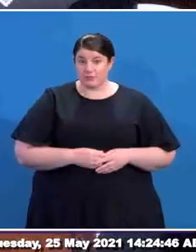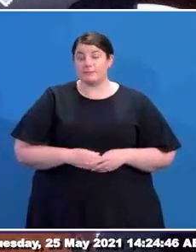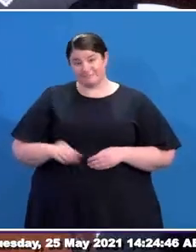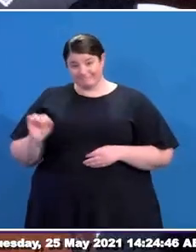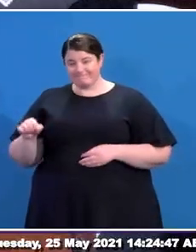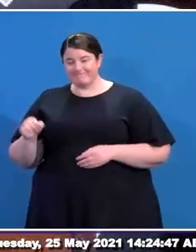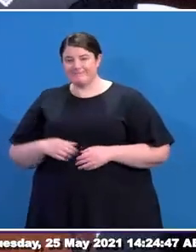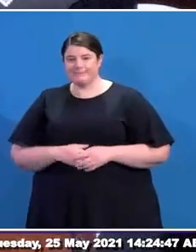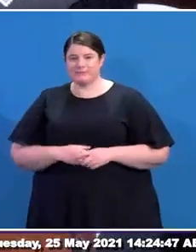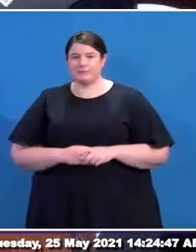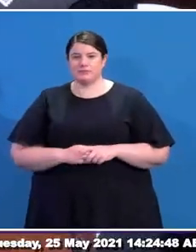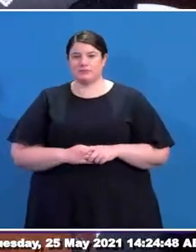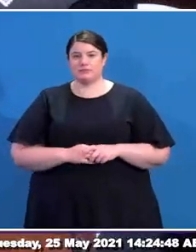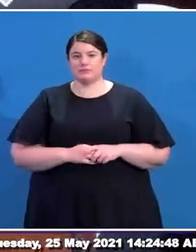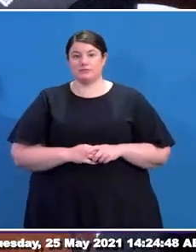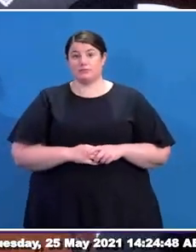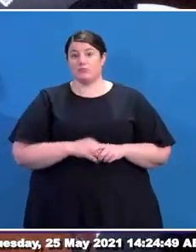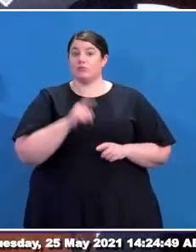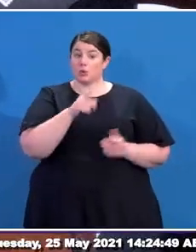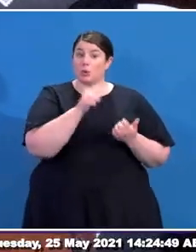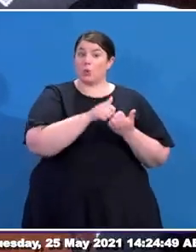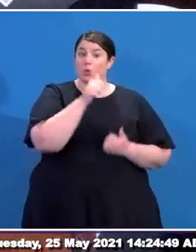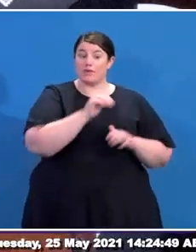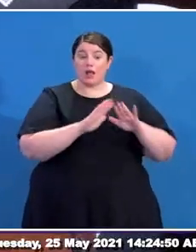You also are qualified under the Australian Human Resources